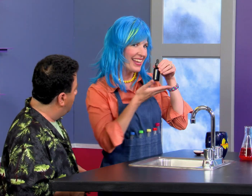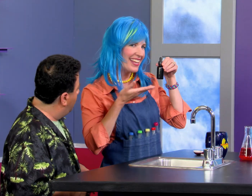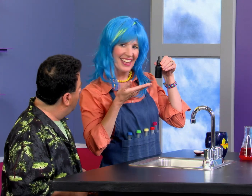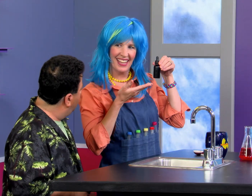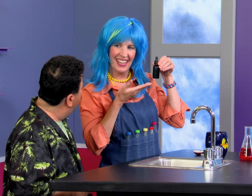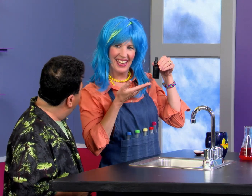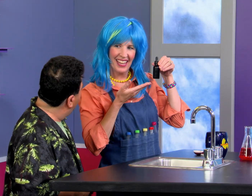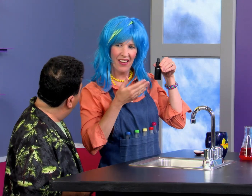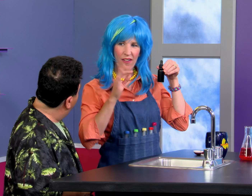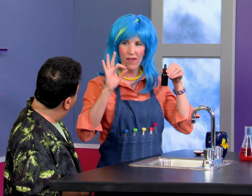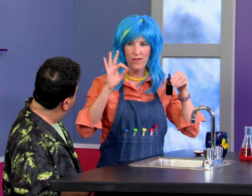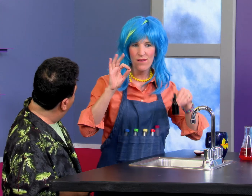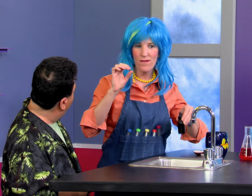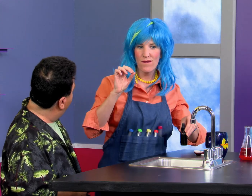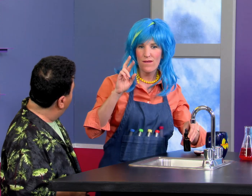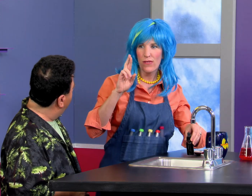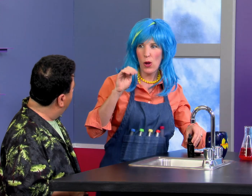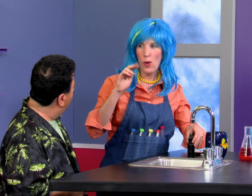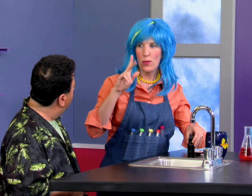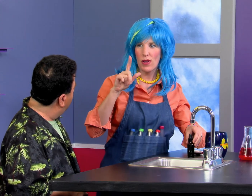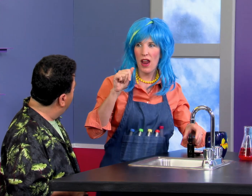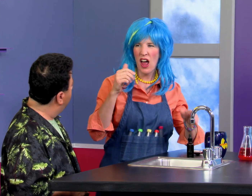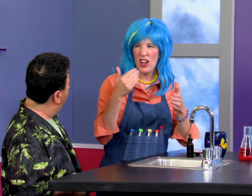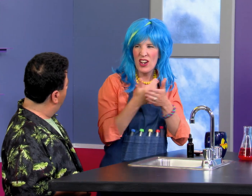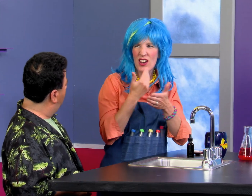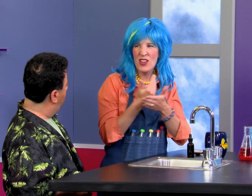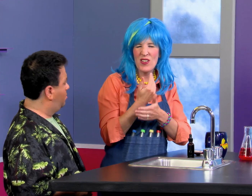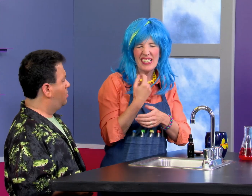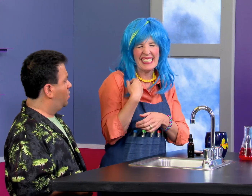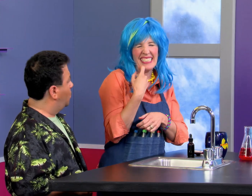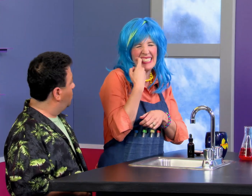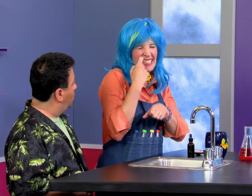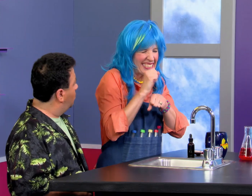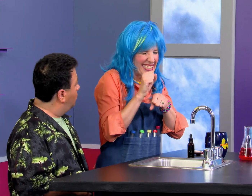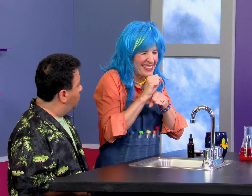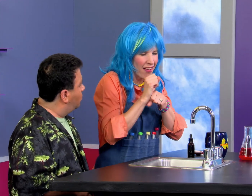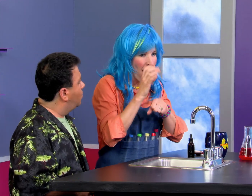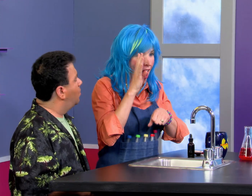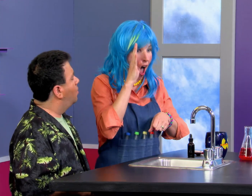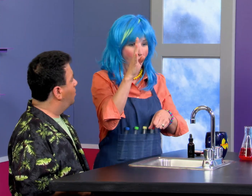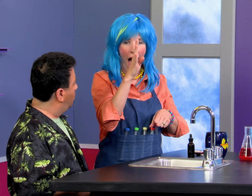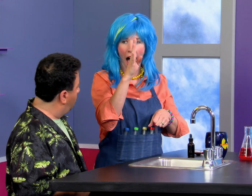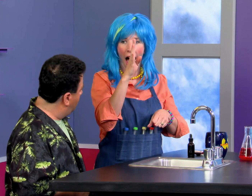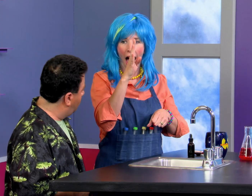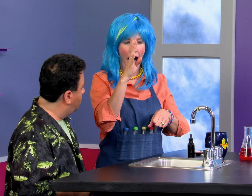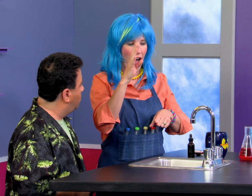VOILA! THIS IS THE NEW FORMULA I'VE BEEN WORKING ON,